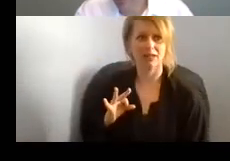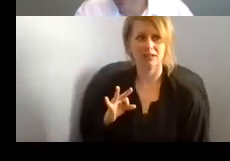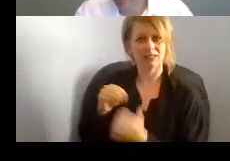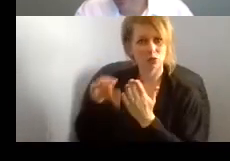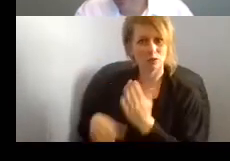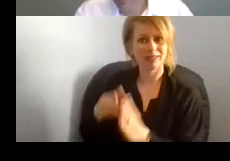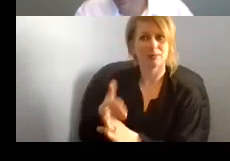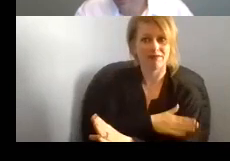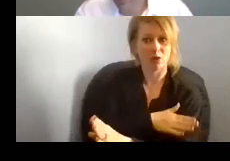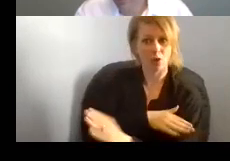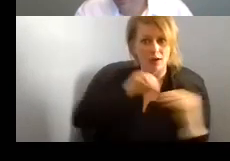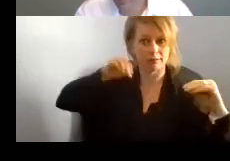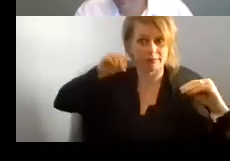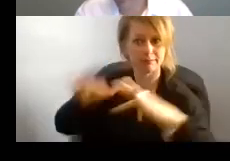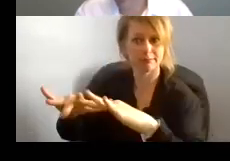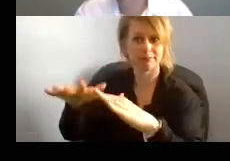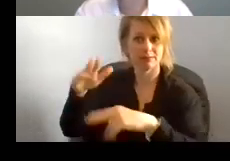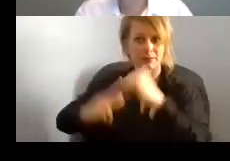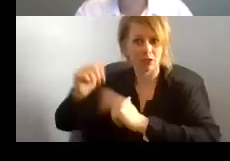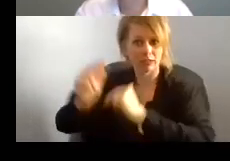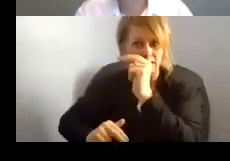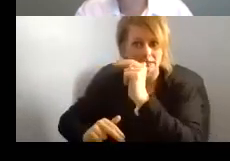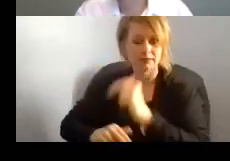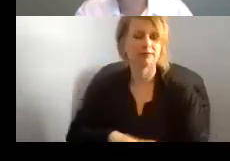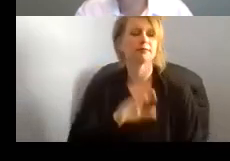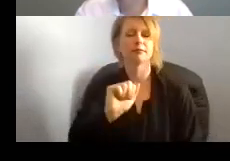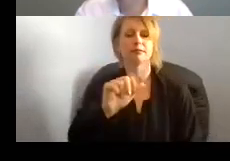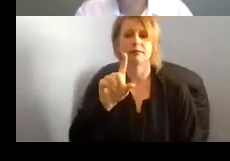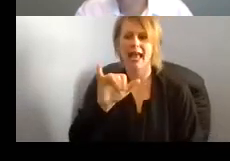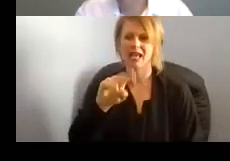we return to the building. Administration is resistant.